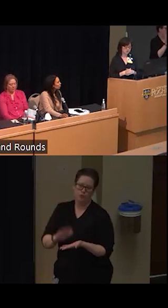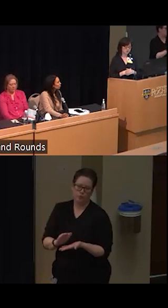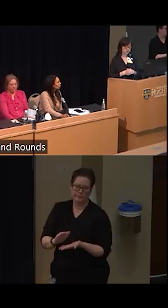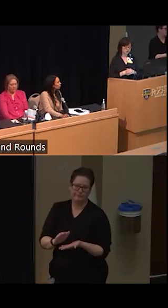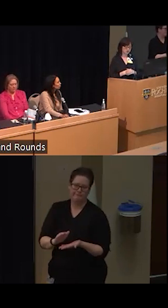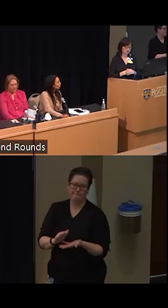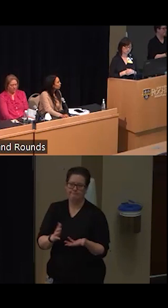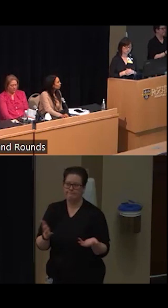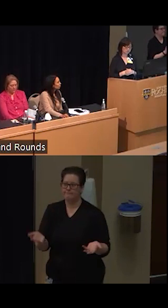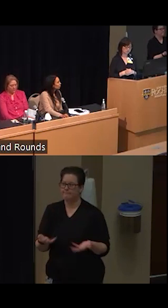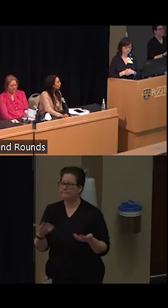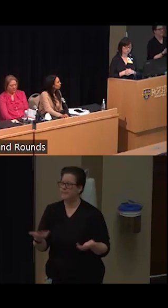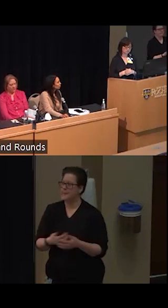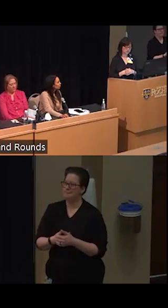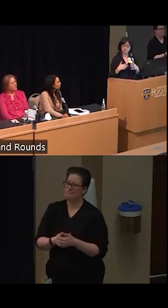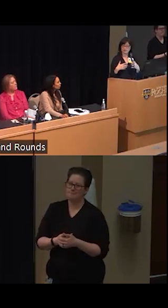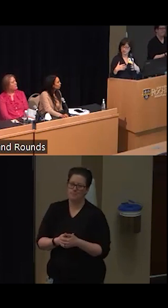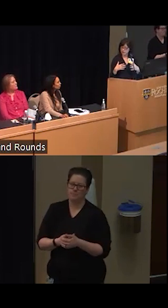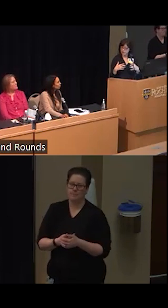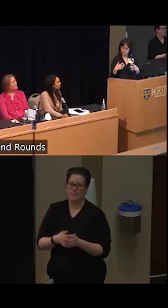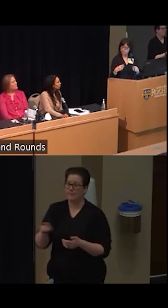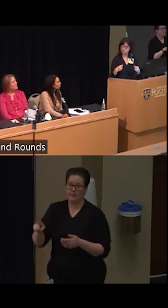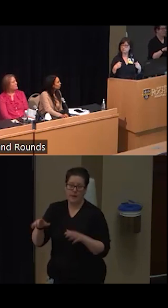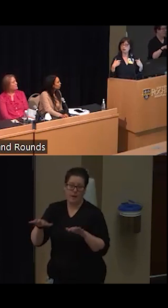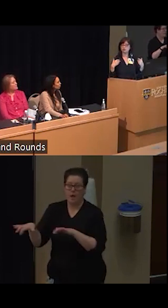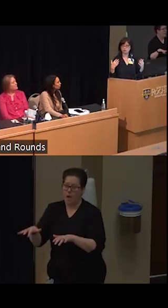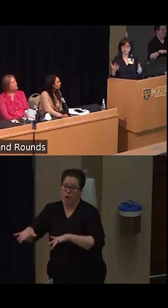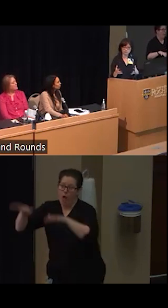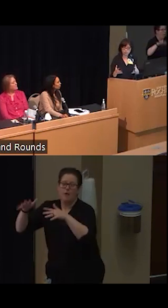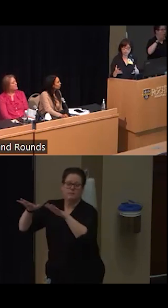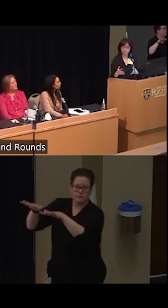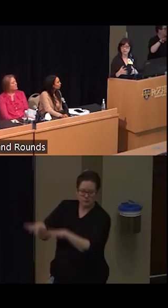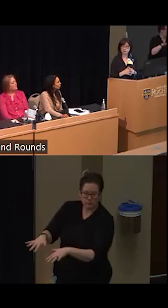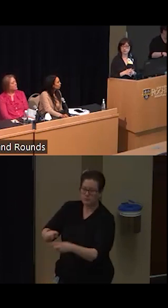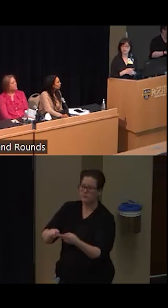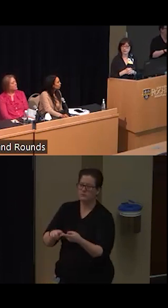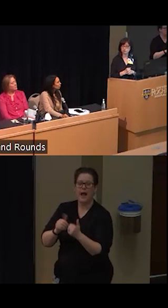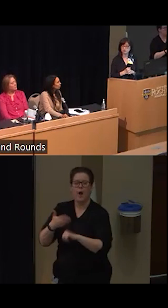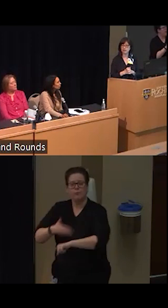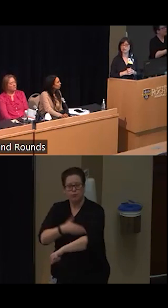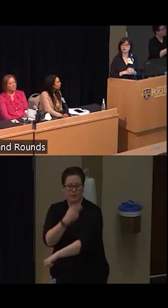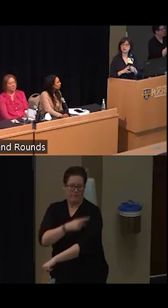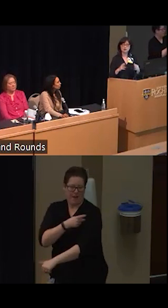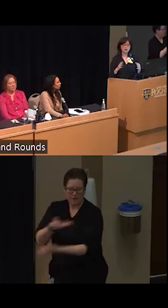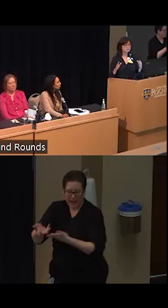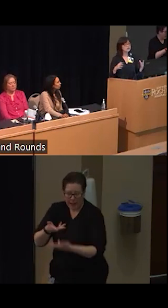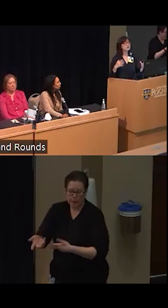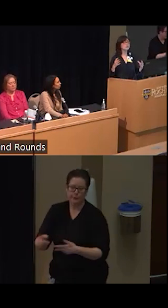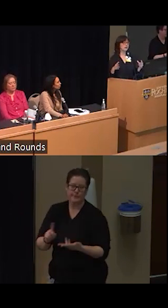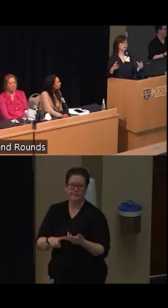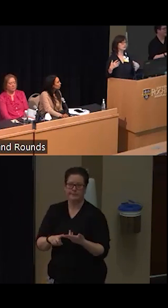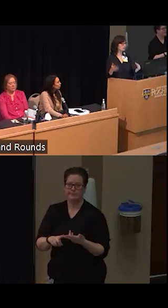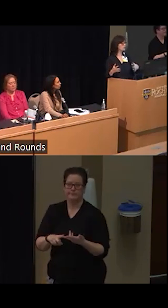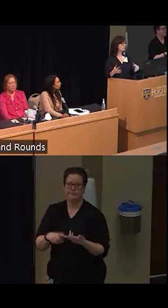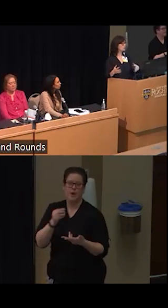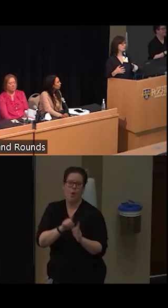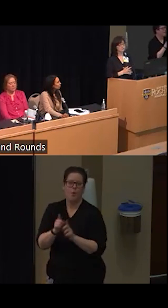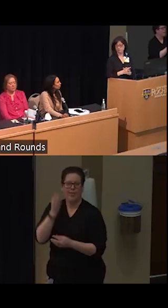um escalating behaviors also improving patient engagement and thinking about our therapeutic